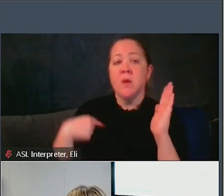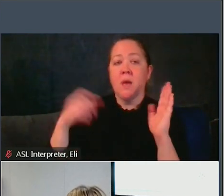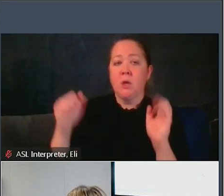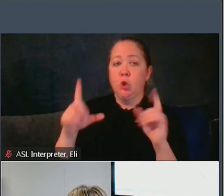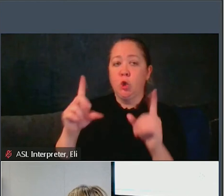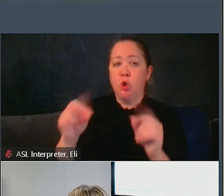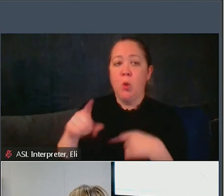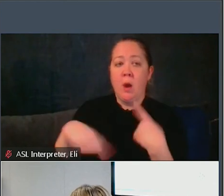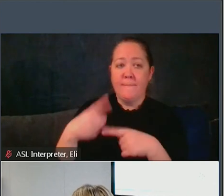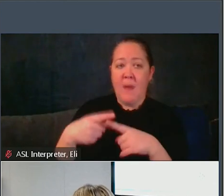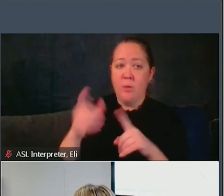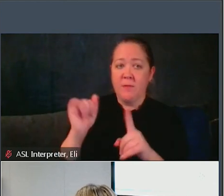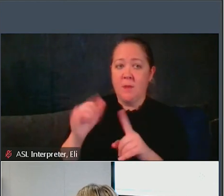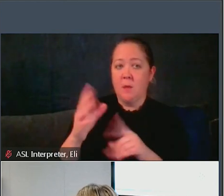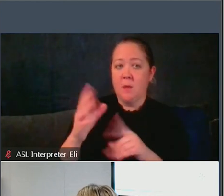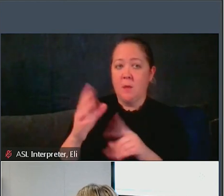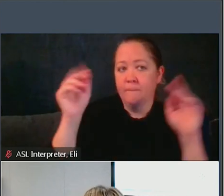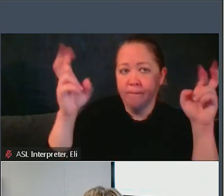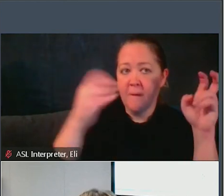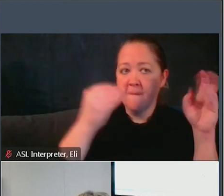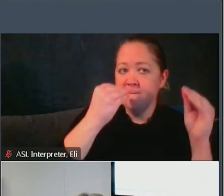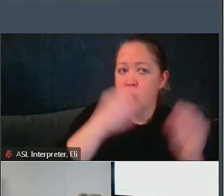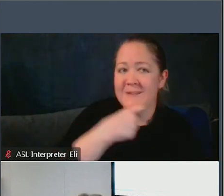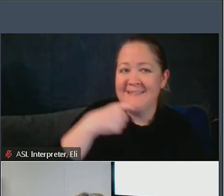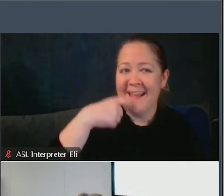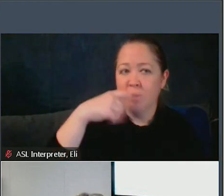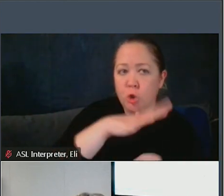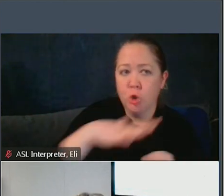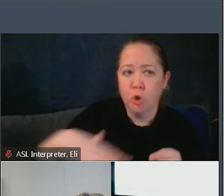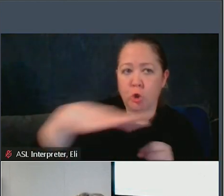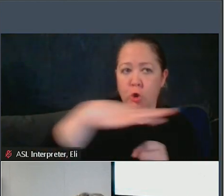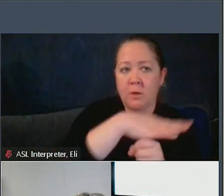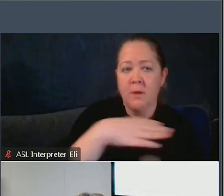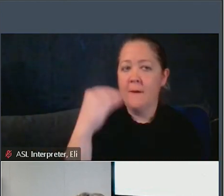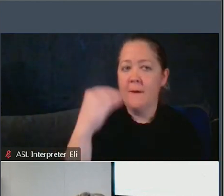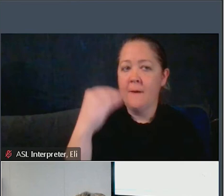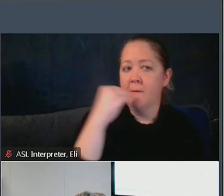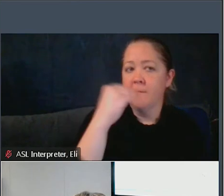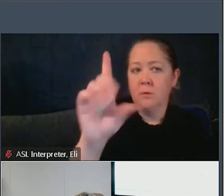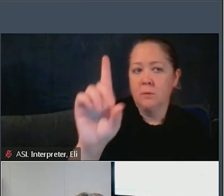We've talked about the other things, you know, the entryway and the gym streets and the current security